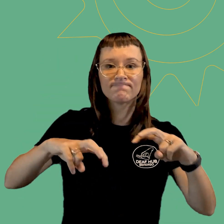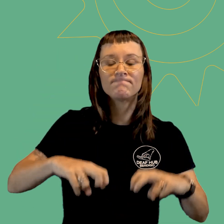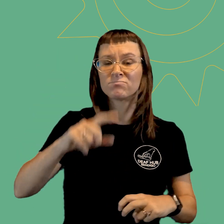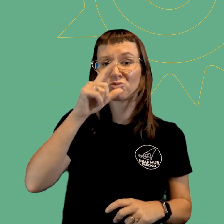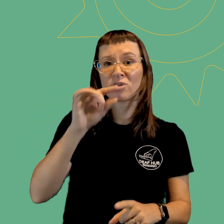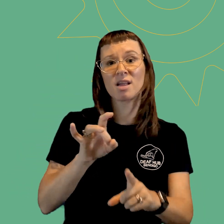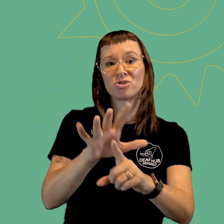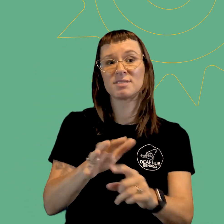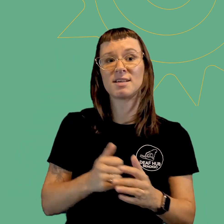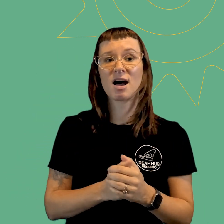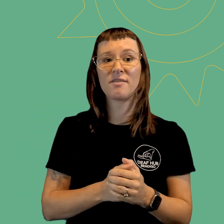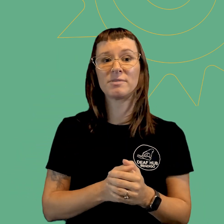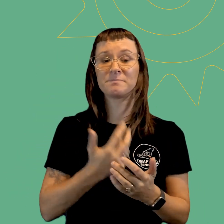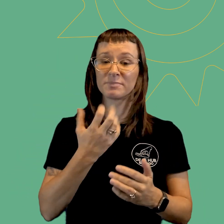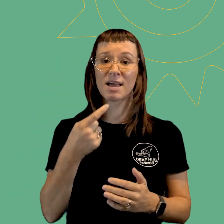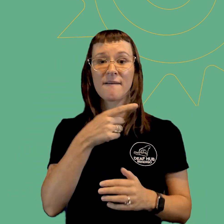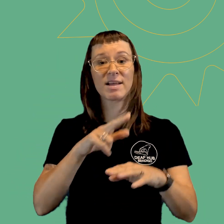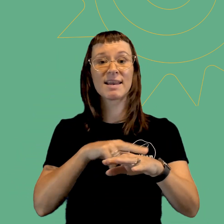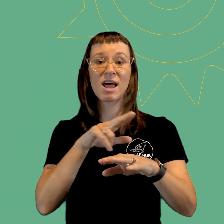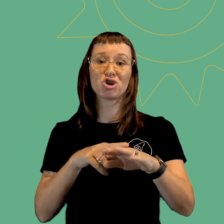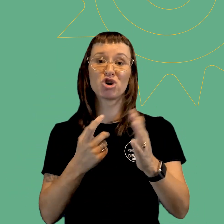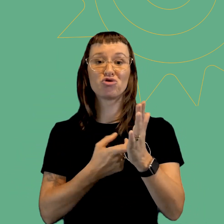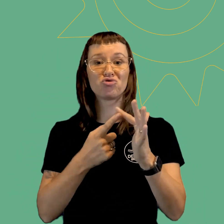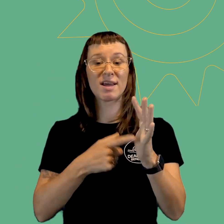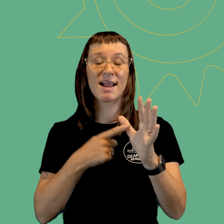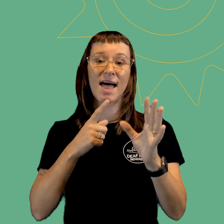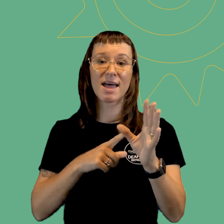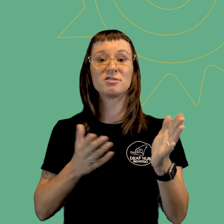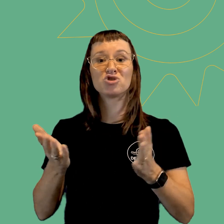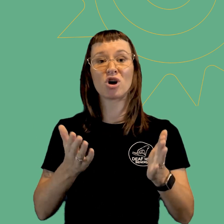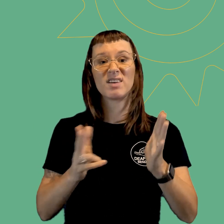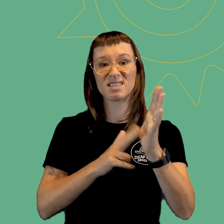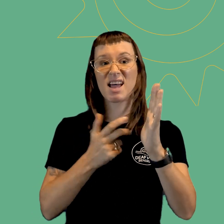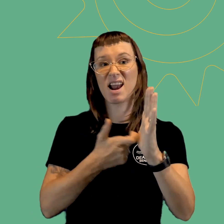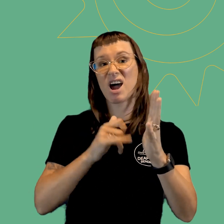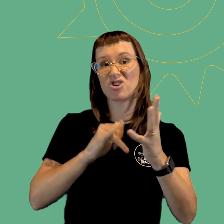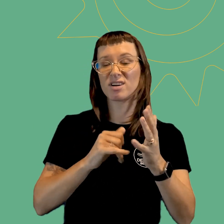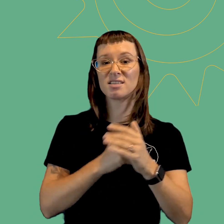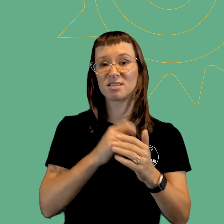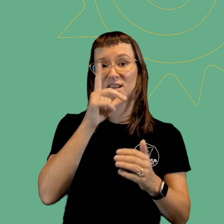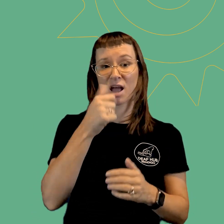The National Relay Service is also listed here. A call through to the National Relay Service lets